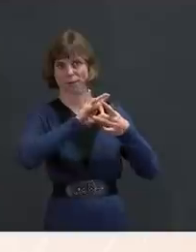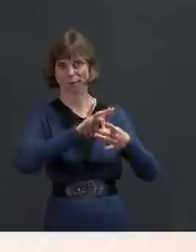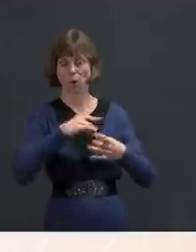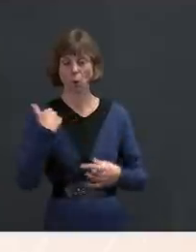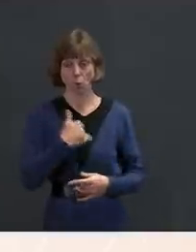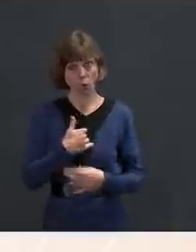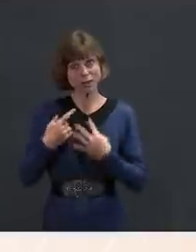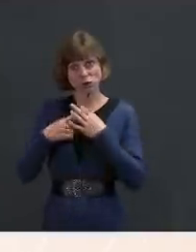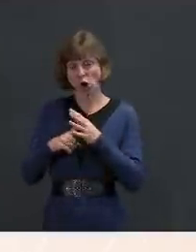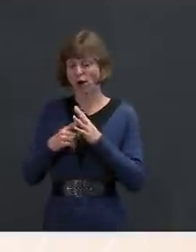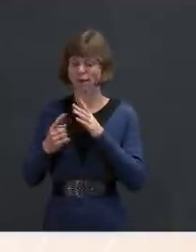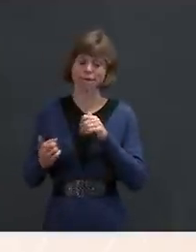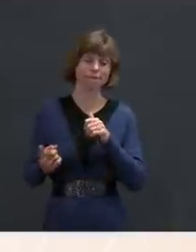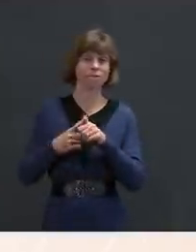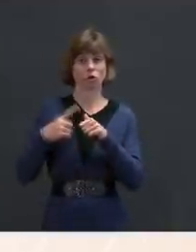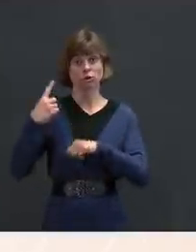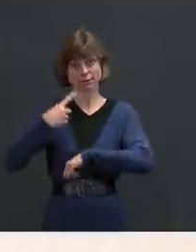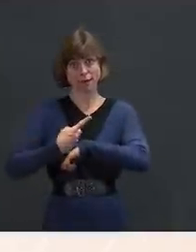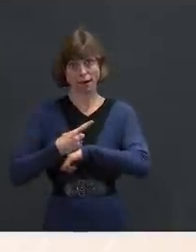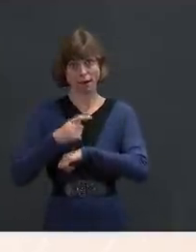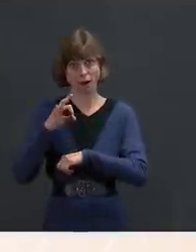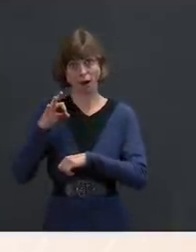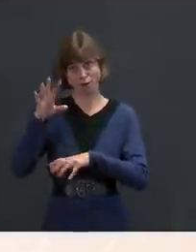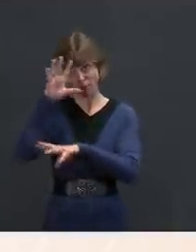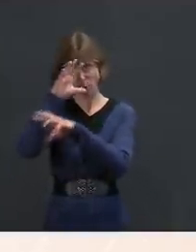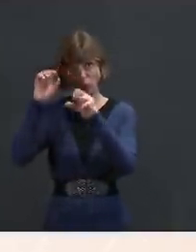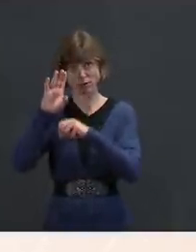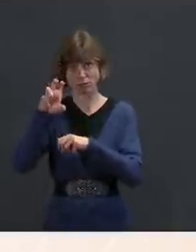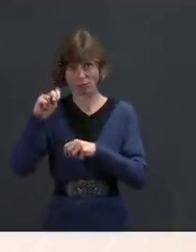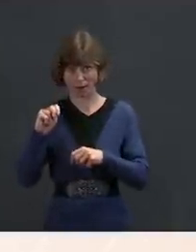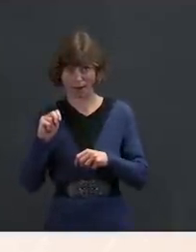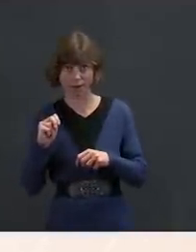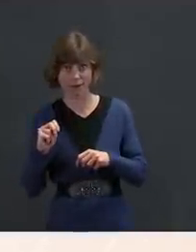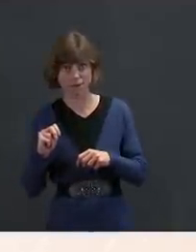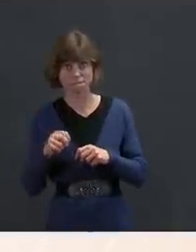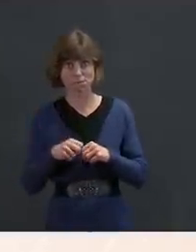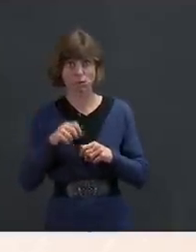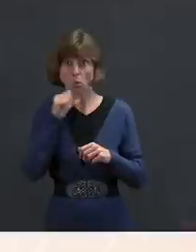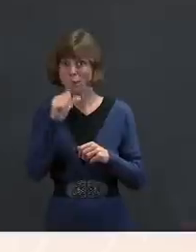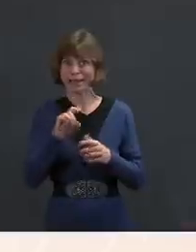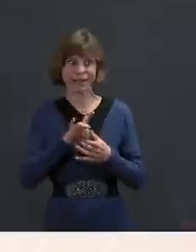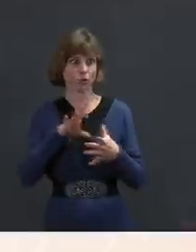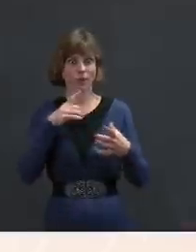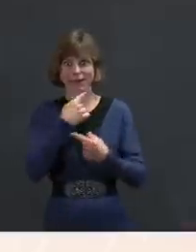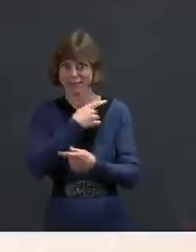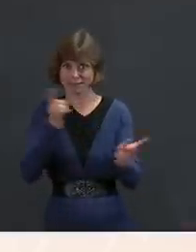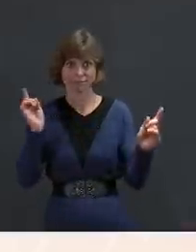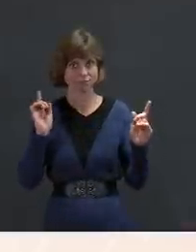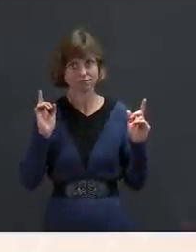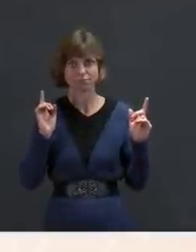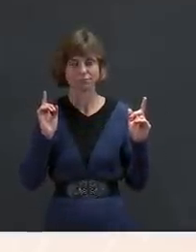from day one of the administration. We did not wait for the release of the report. But I was also noting that this is a country